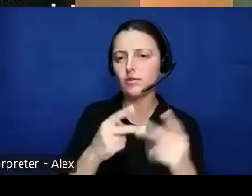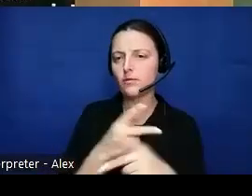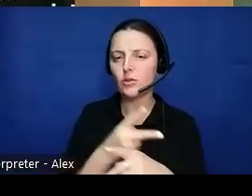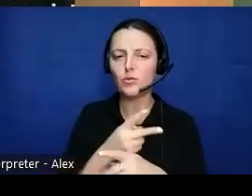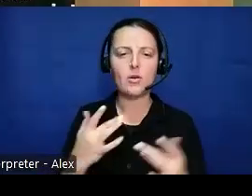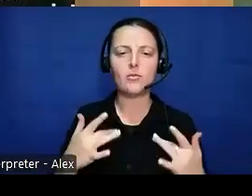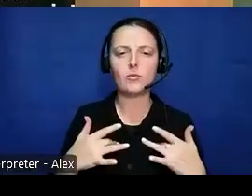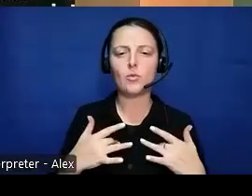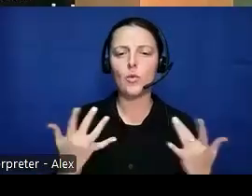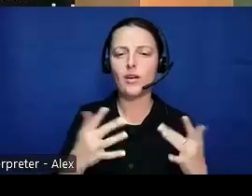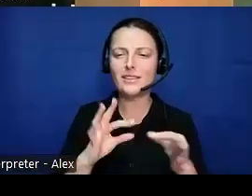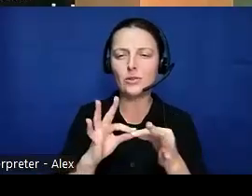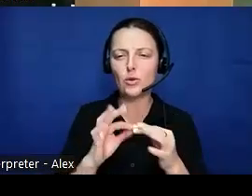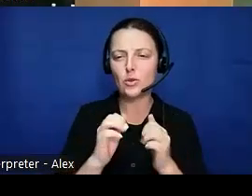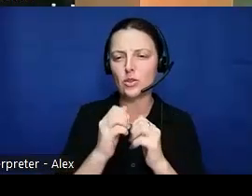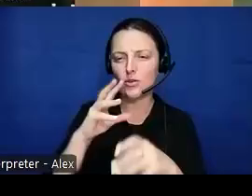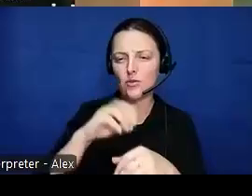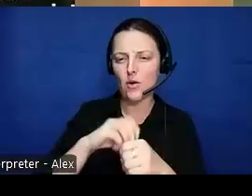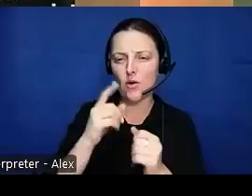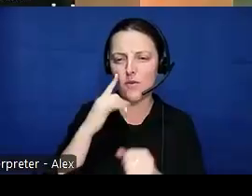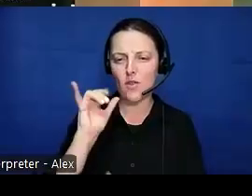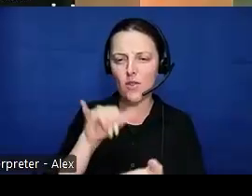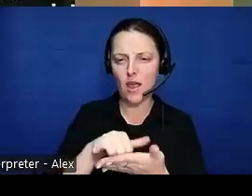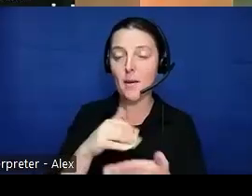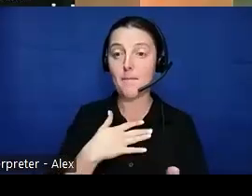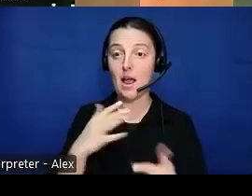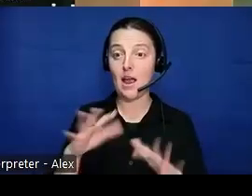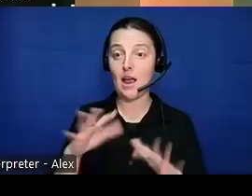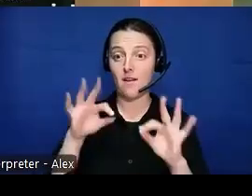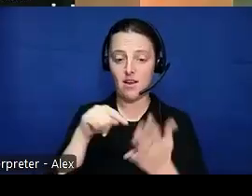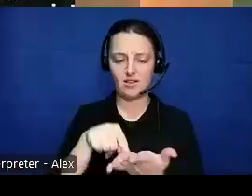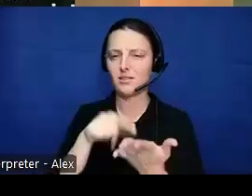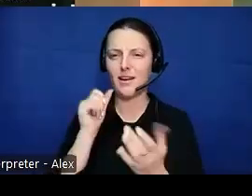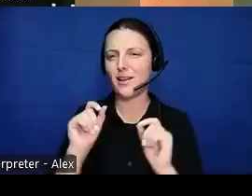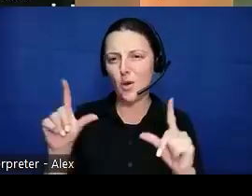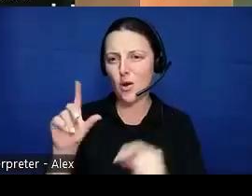but I the reason why I pointed out is because, you know, it's something that's a very common